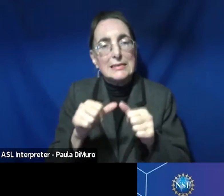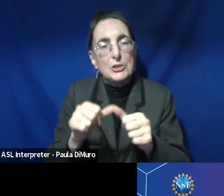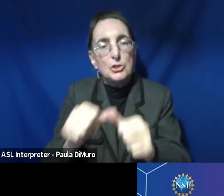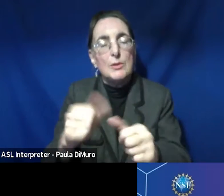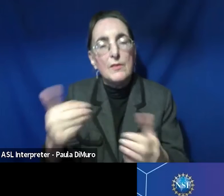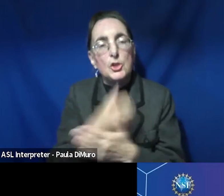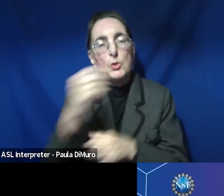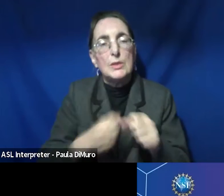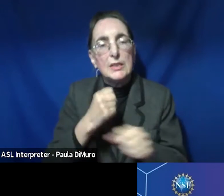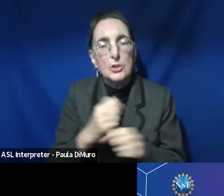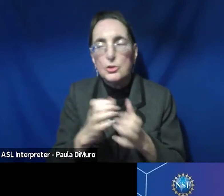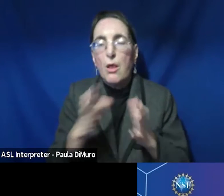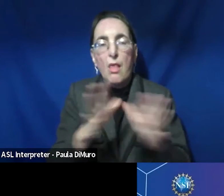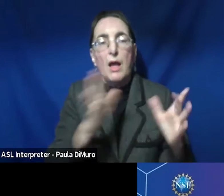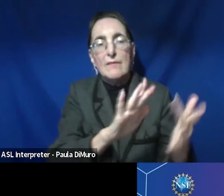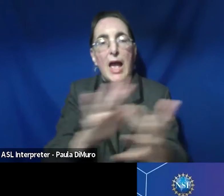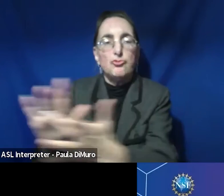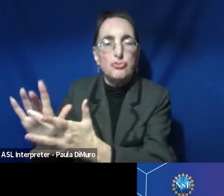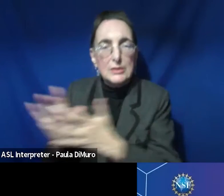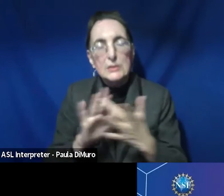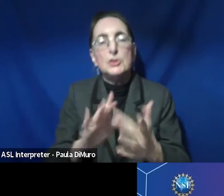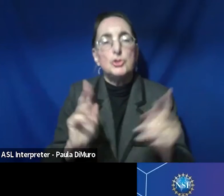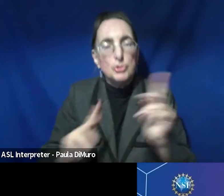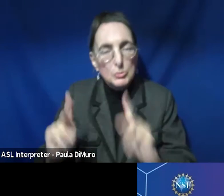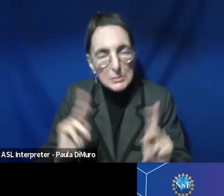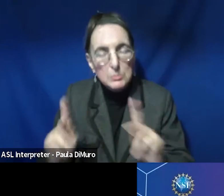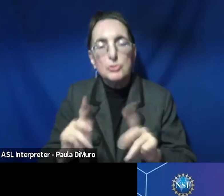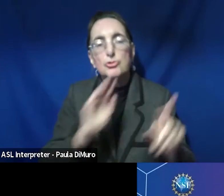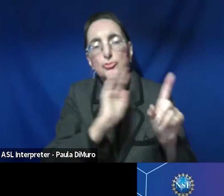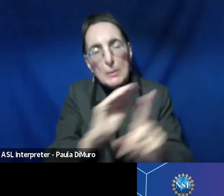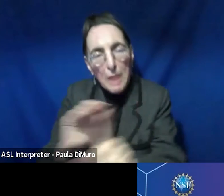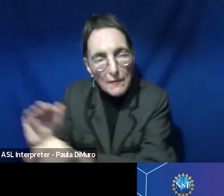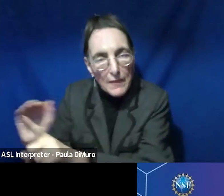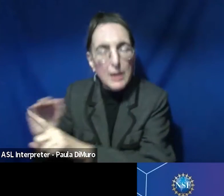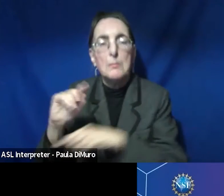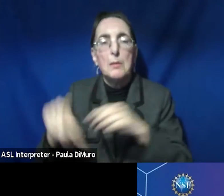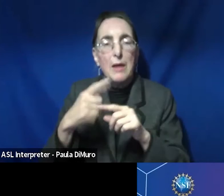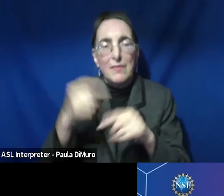of outreach to people to remind them about the deadline for being able to access